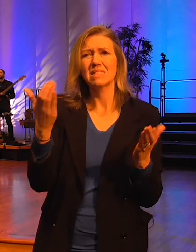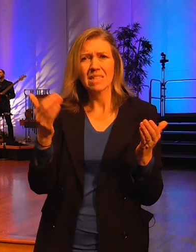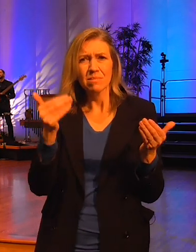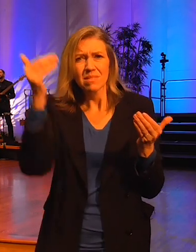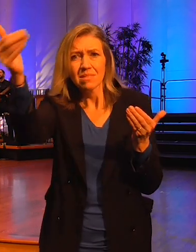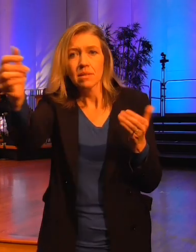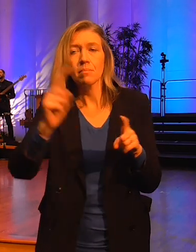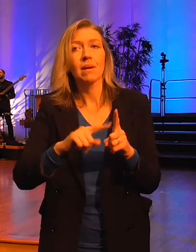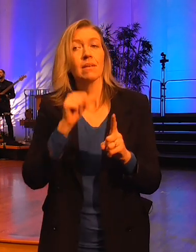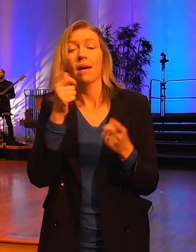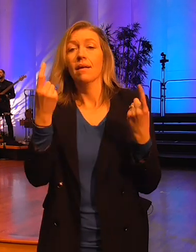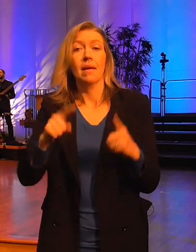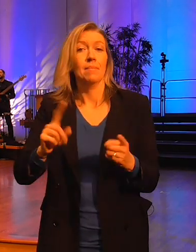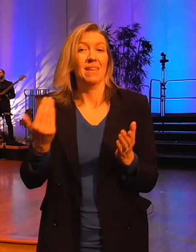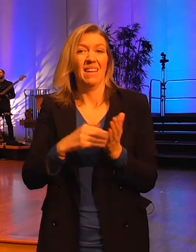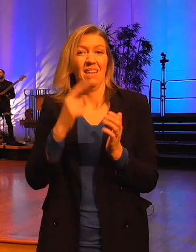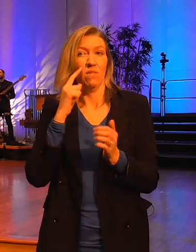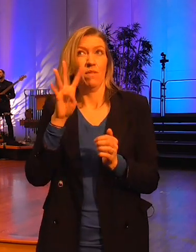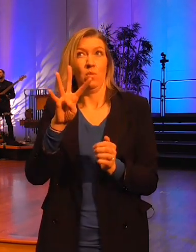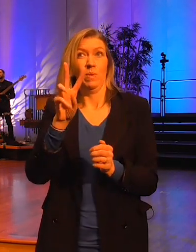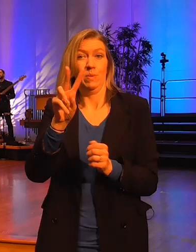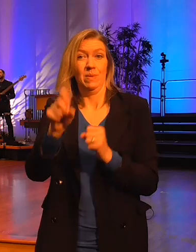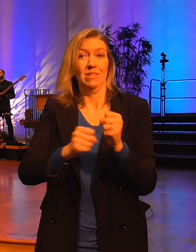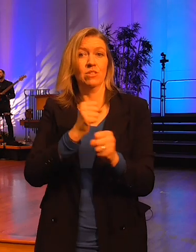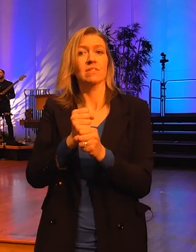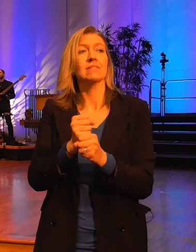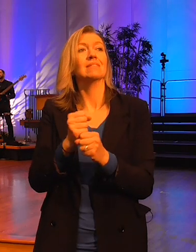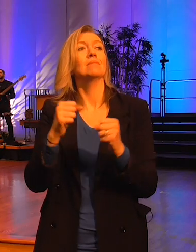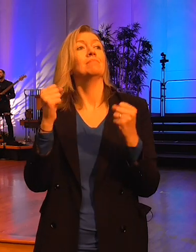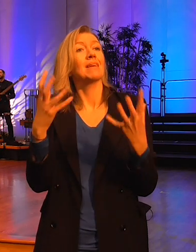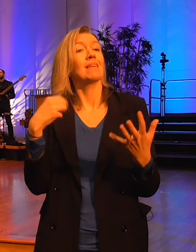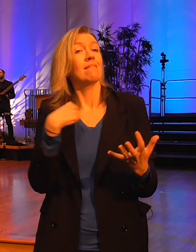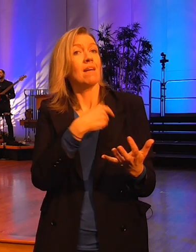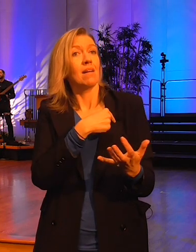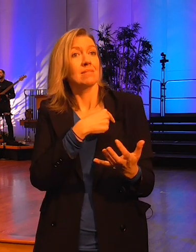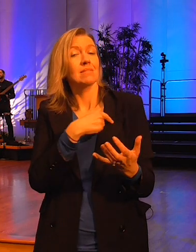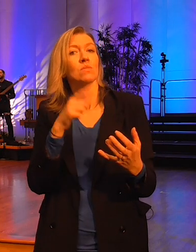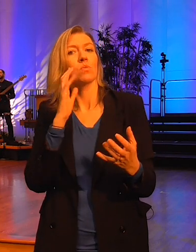us mile highers are going to be on a cruise ship in Iceland during that total eclipse of the sun